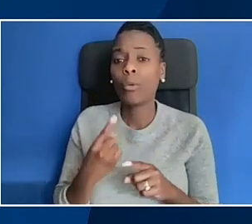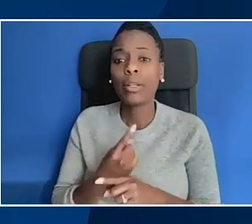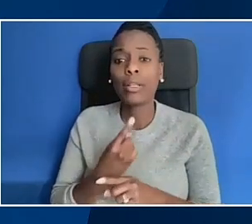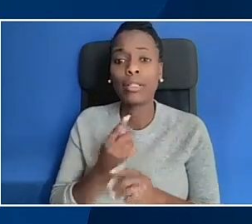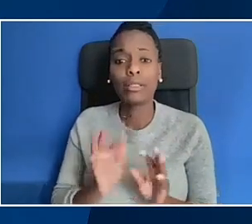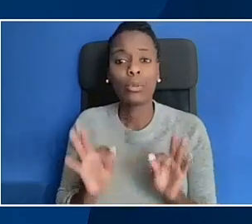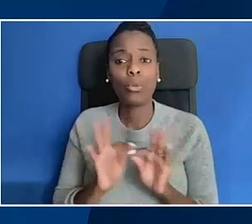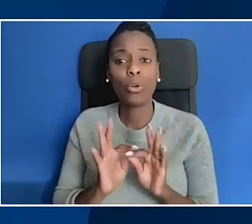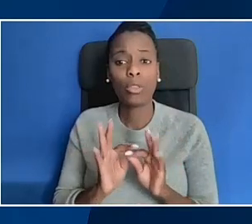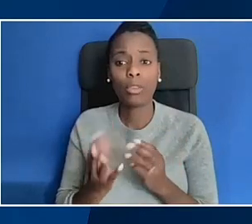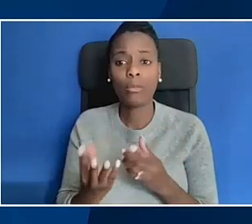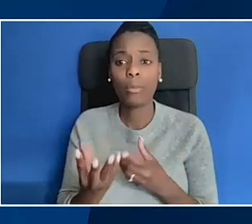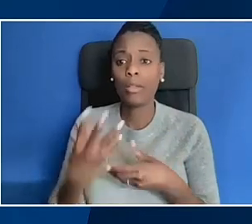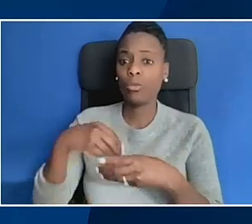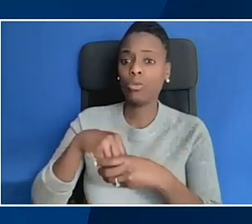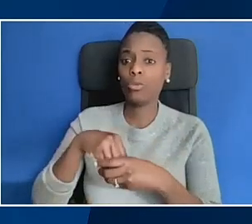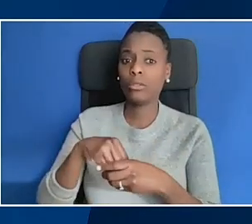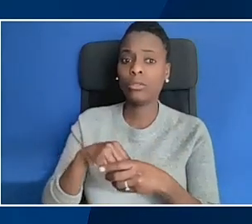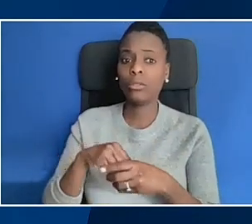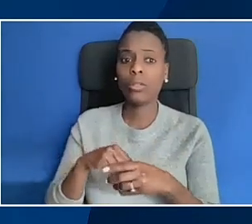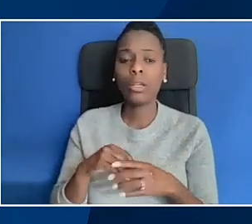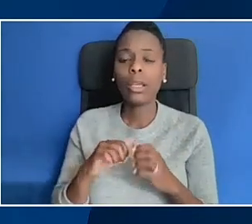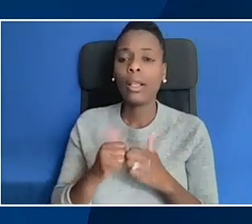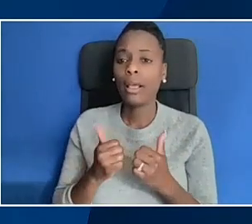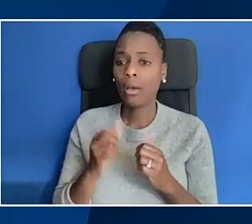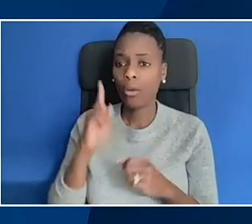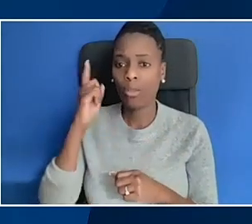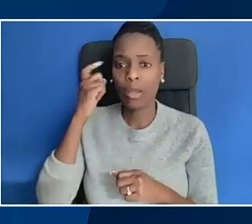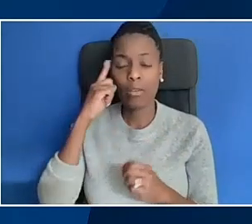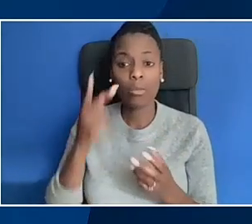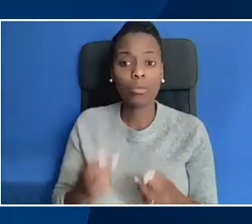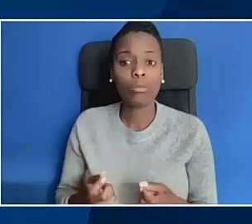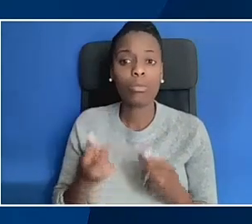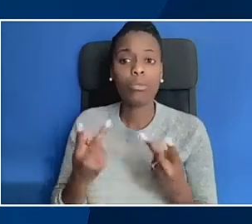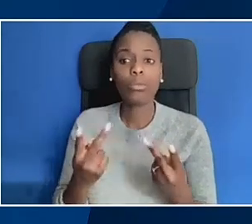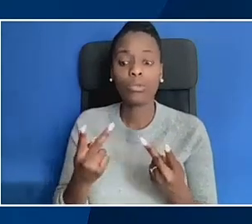Federal Government proposes. And then if they have additional thoughts